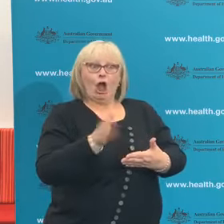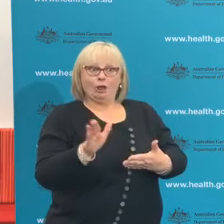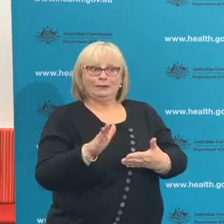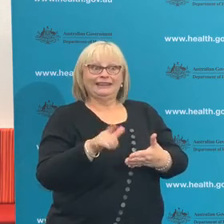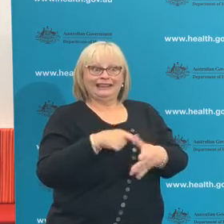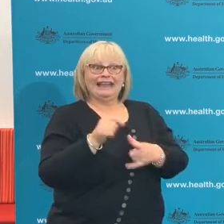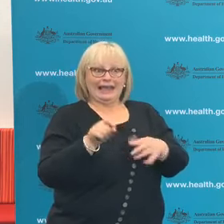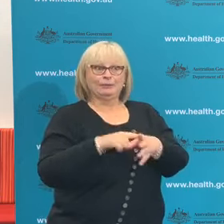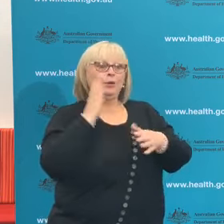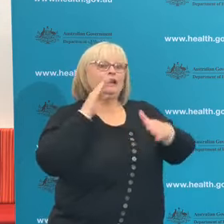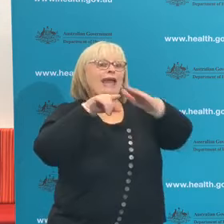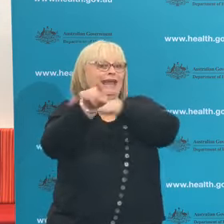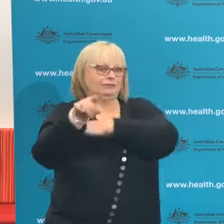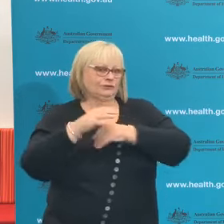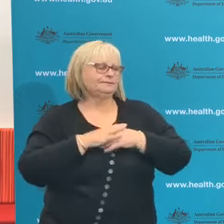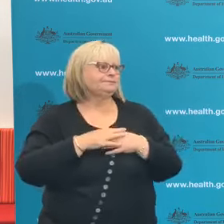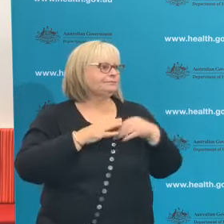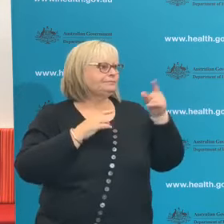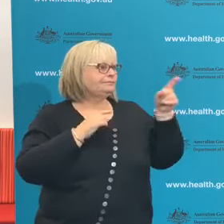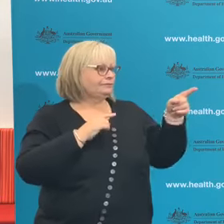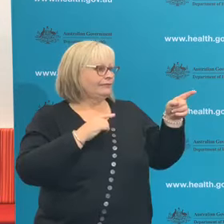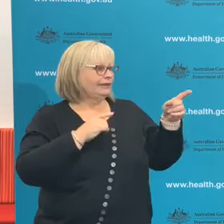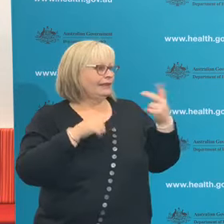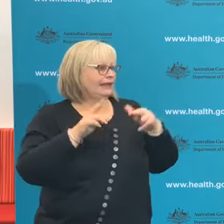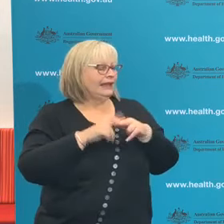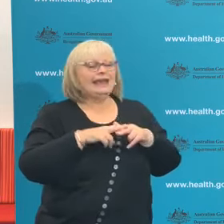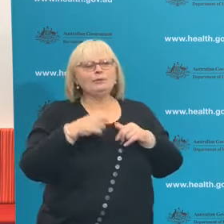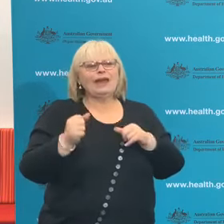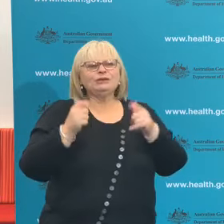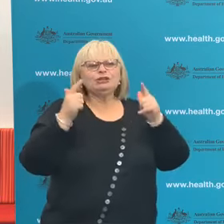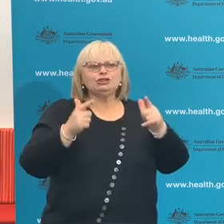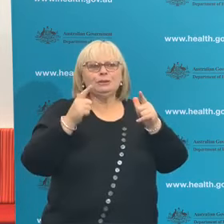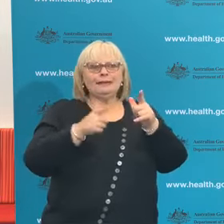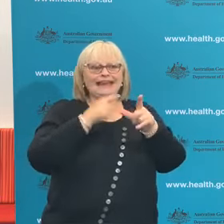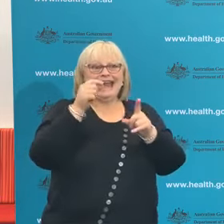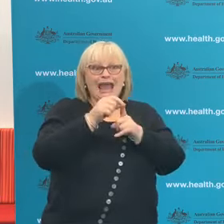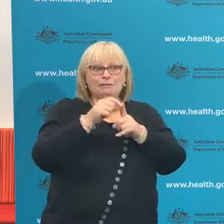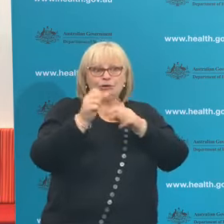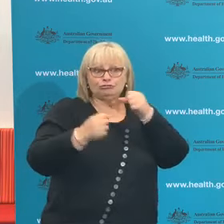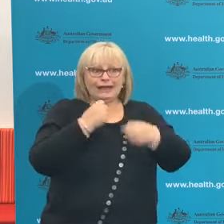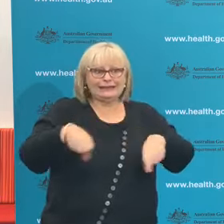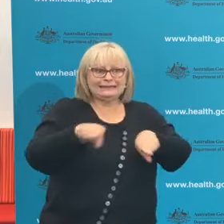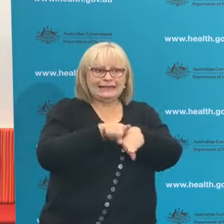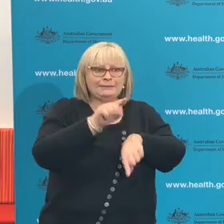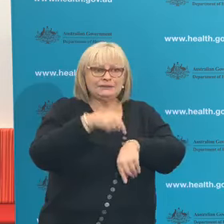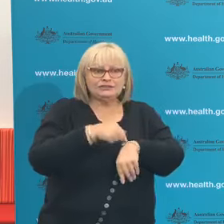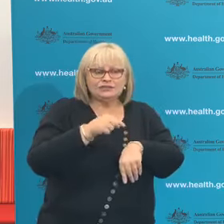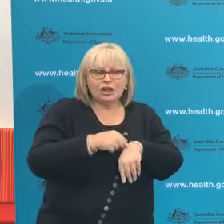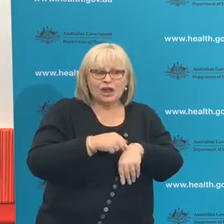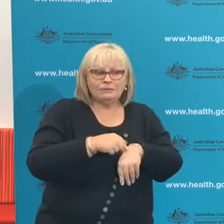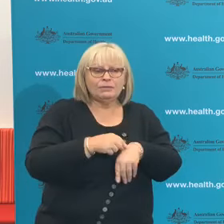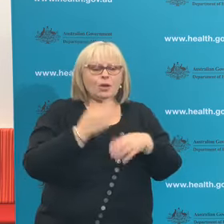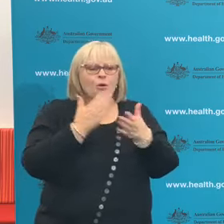Does the app stop working if you have too many different apps running with Bluetooth and location tracking at the same time?